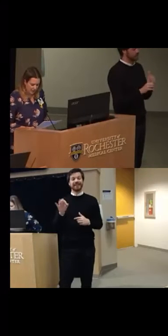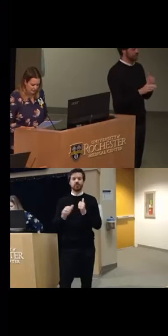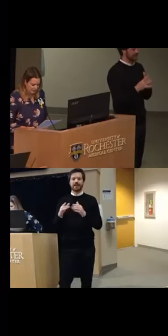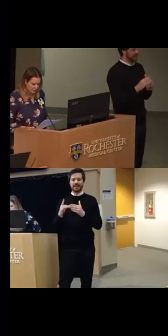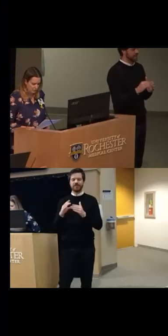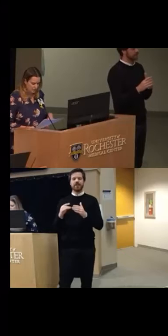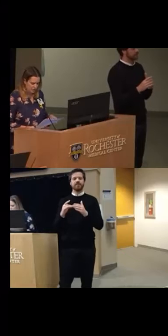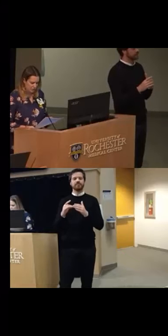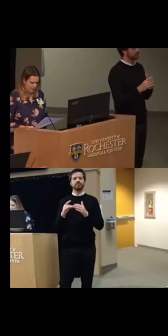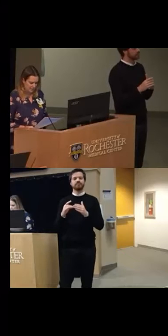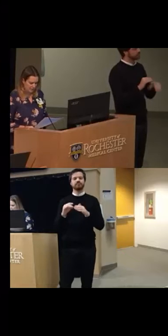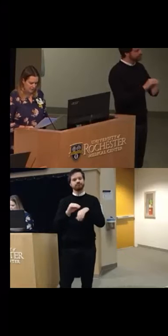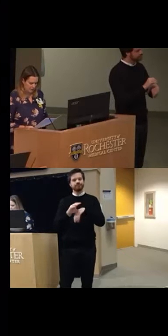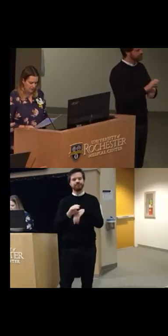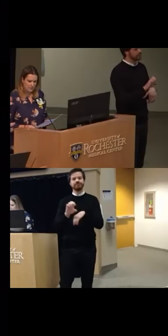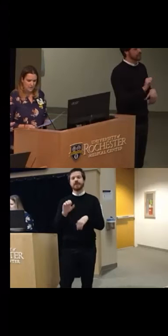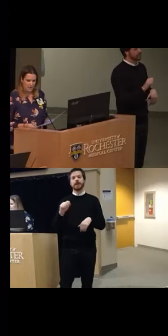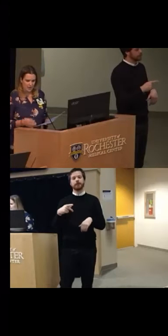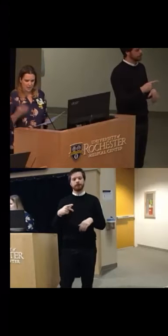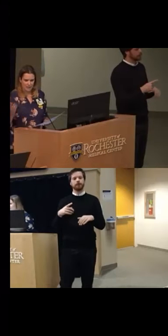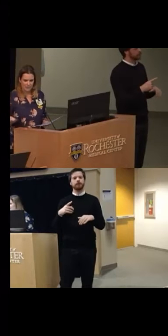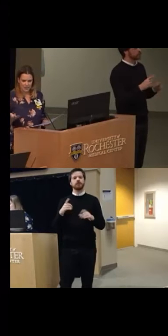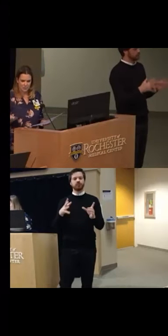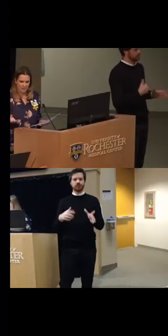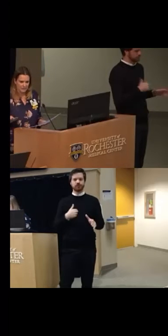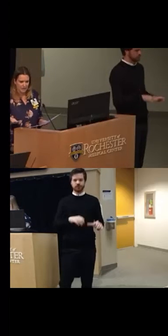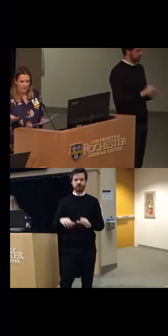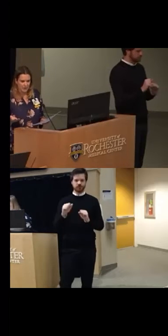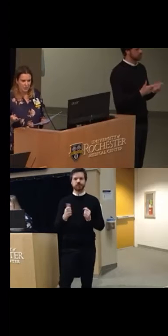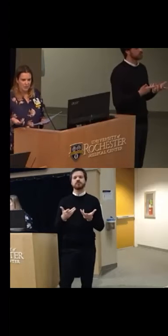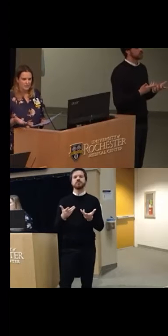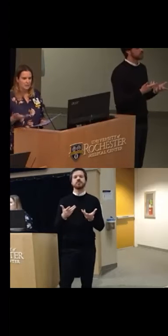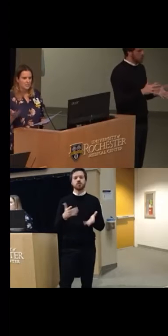guidance I assumed the position of EAP director um I already had BHP um under my belt and was